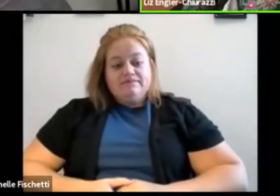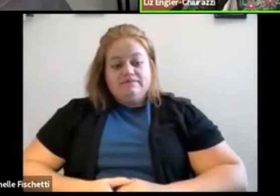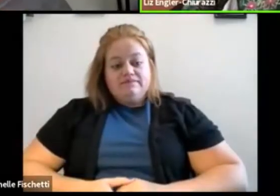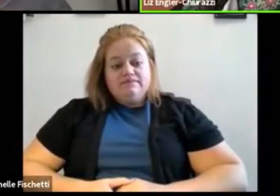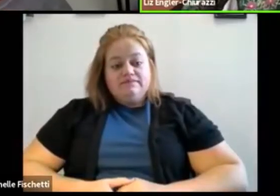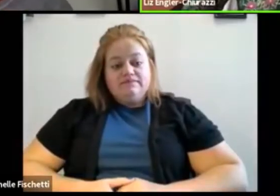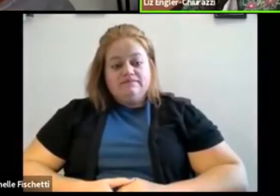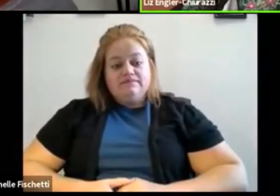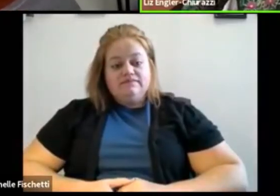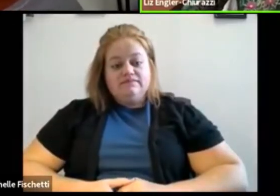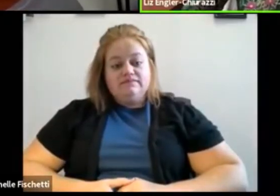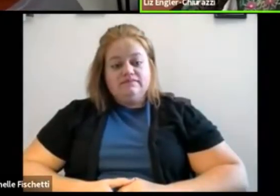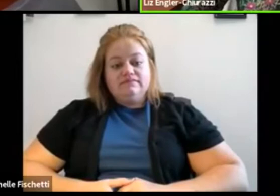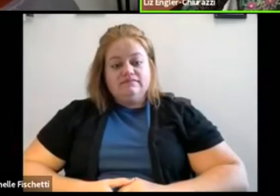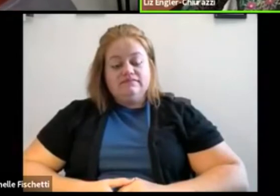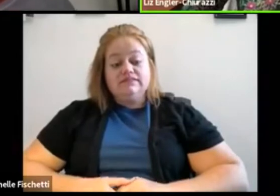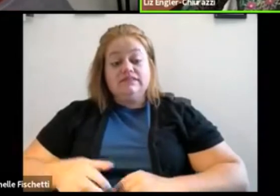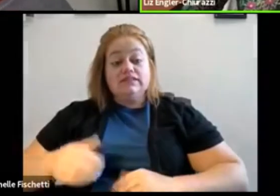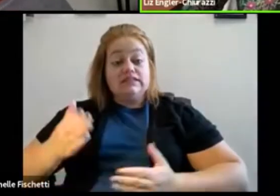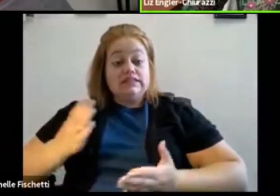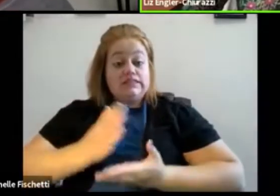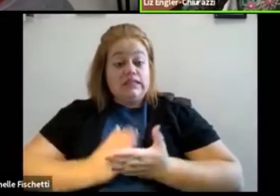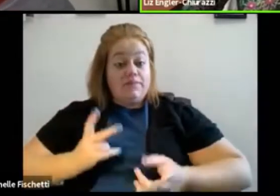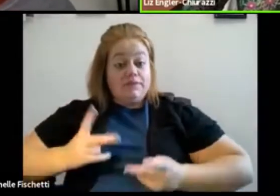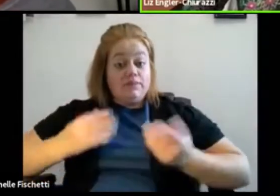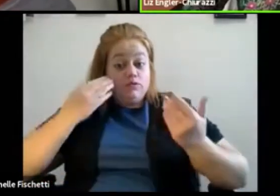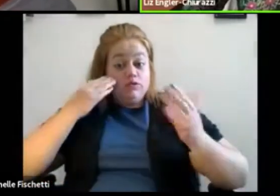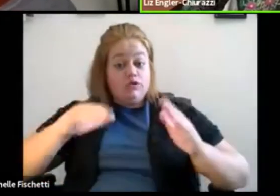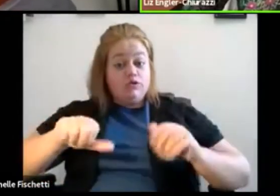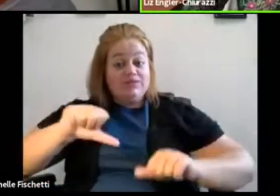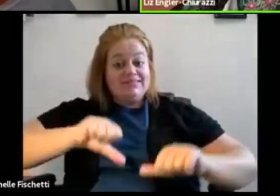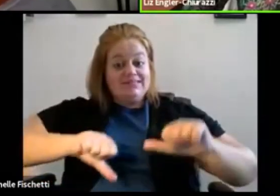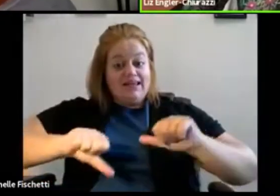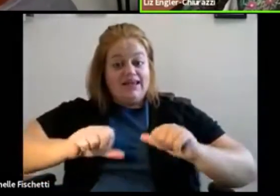about science is that this is a team effort and to get people